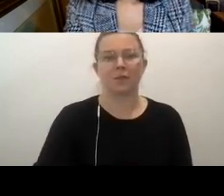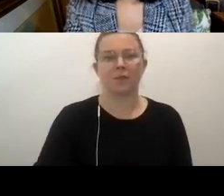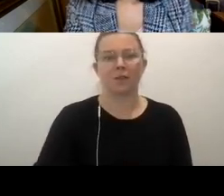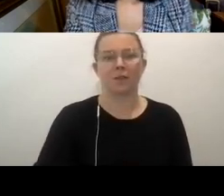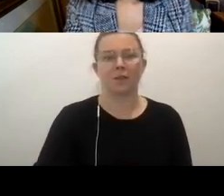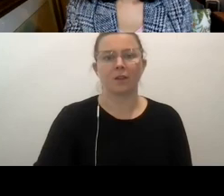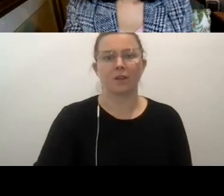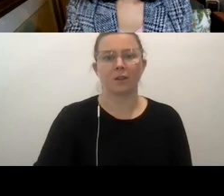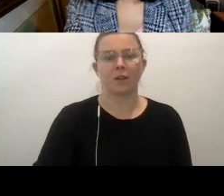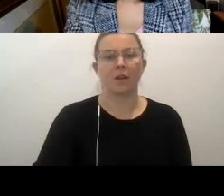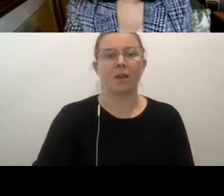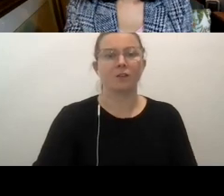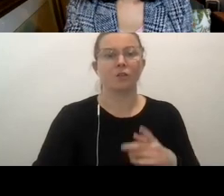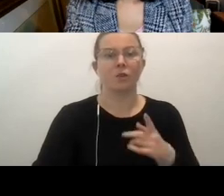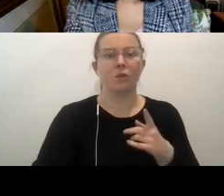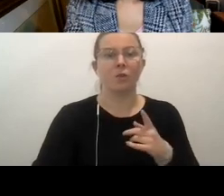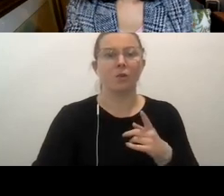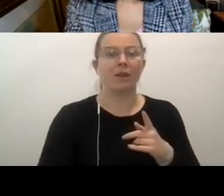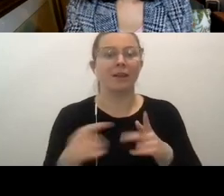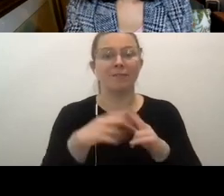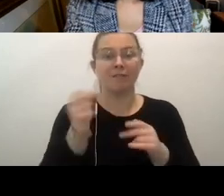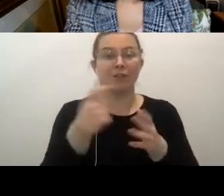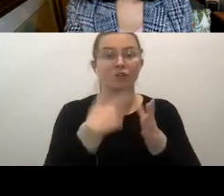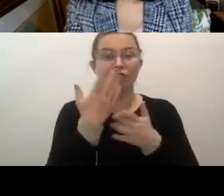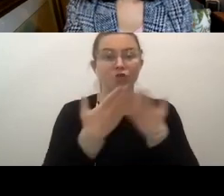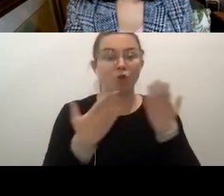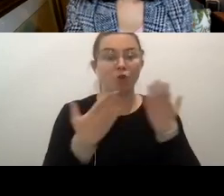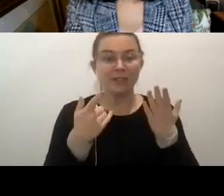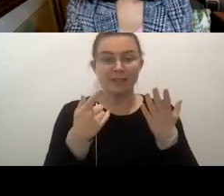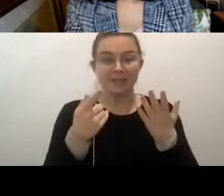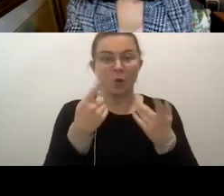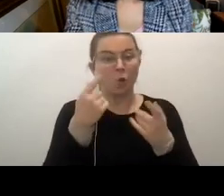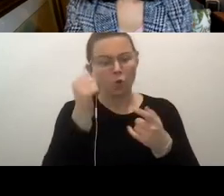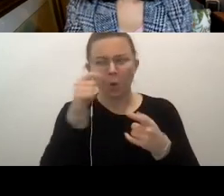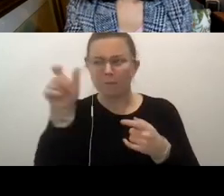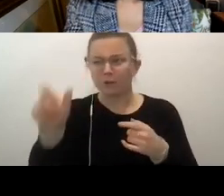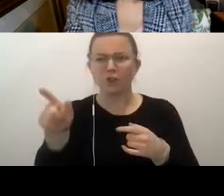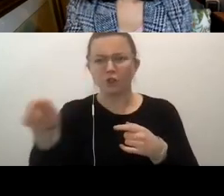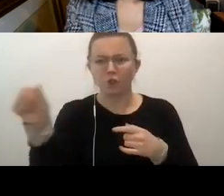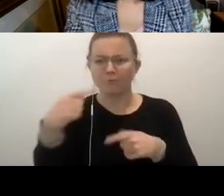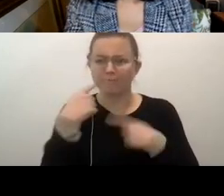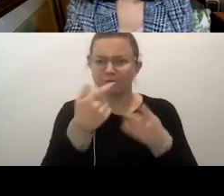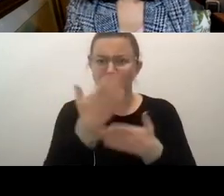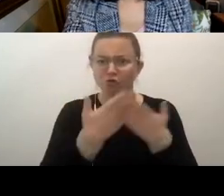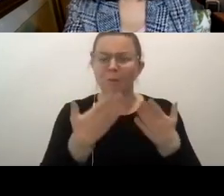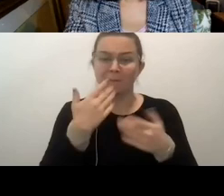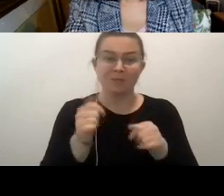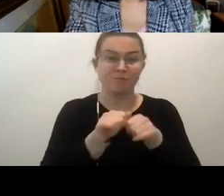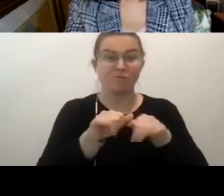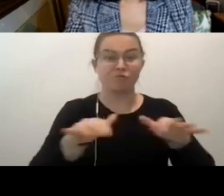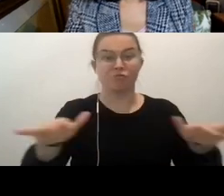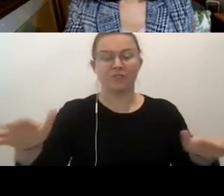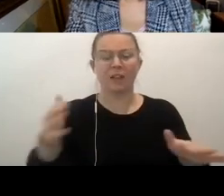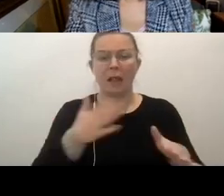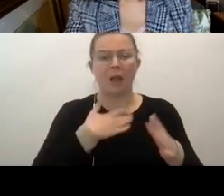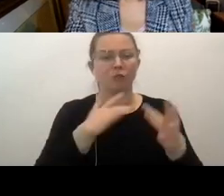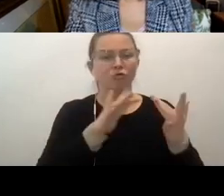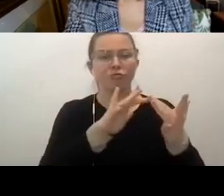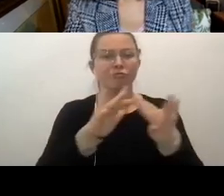if you know anyone whose story should be heard, we're more than happy to spread the word and hopefully reach other people. And through these stories start creating the sense of